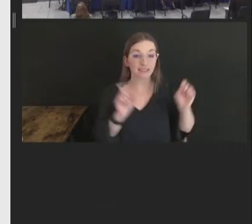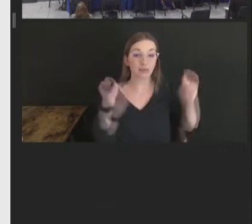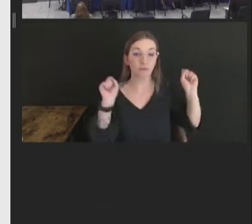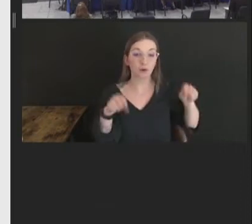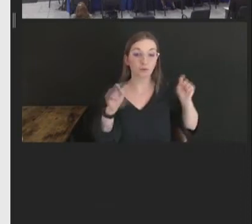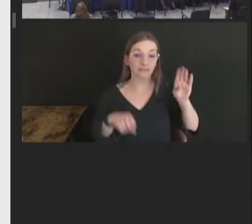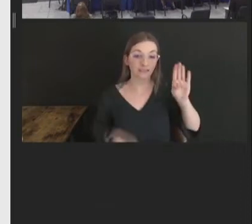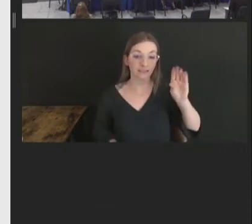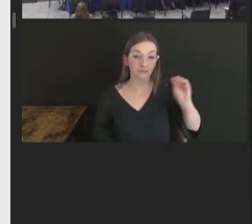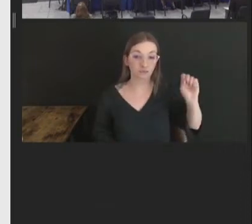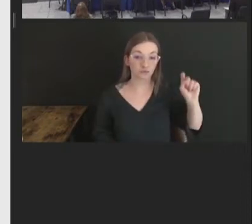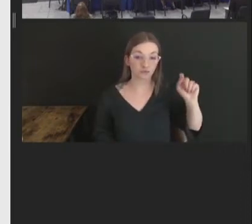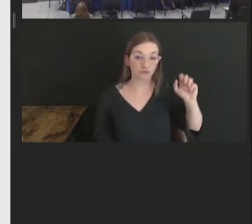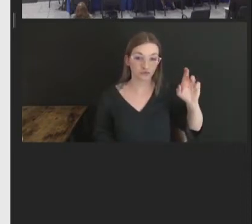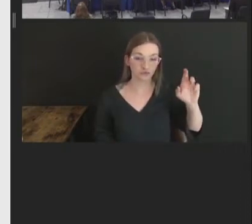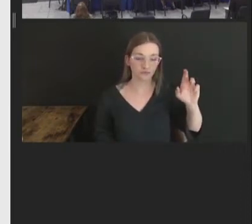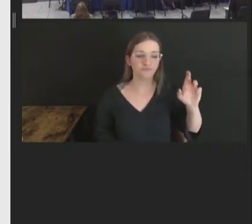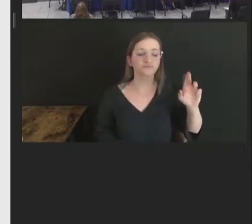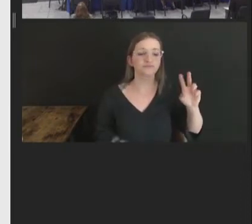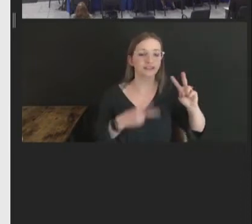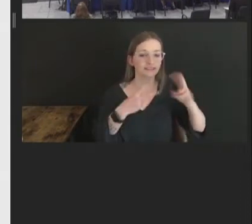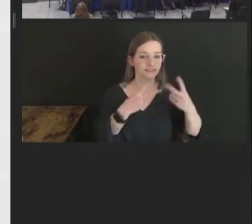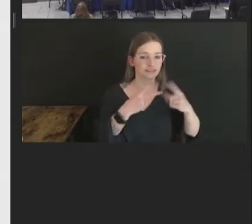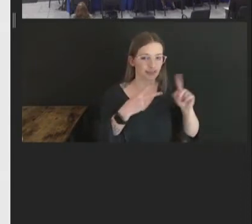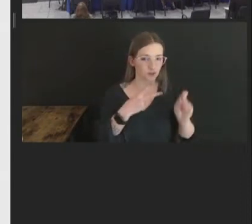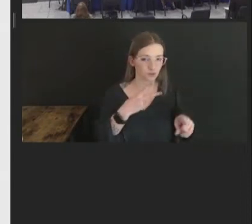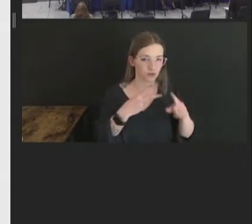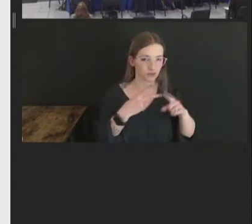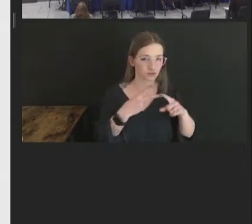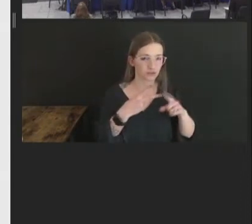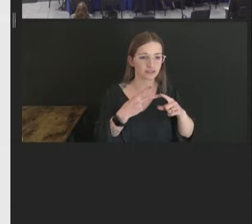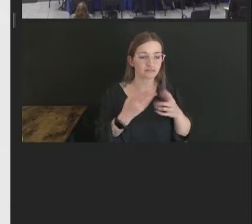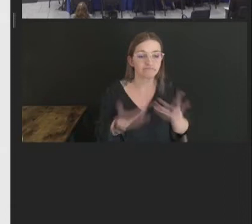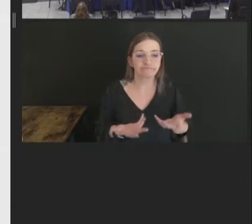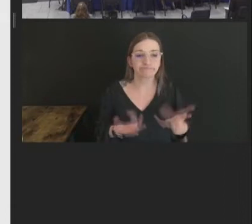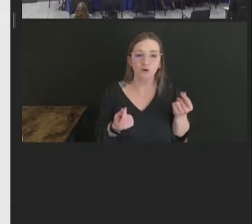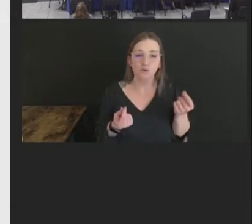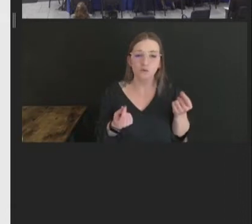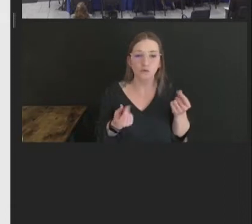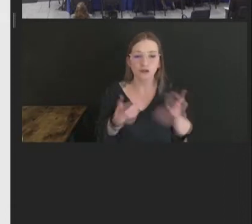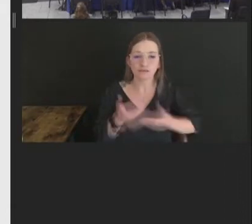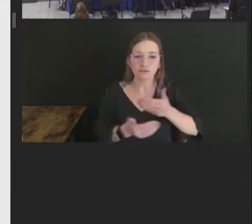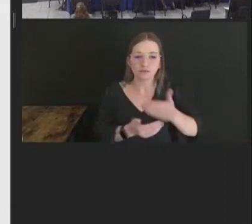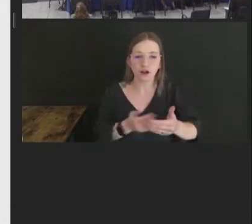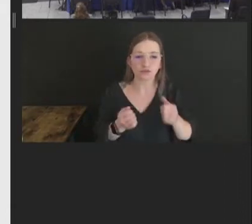a related question, you know, what -- where are we with understanding other correlates of protection